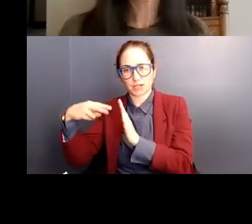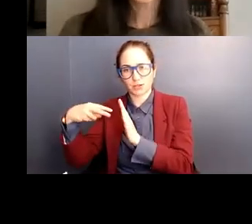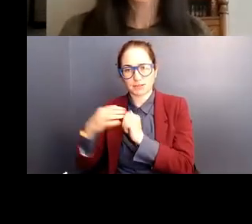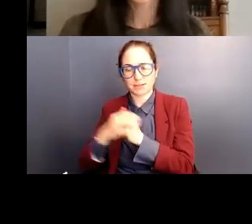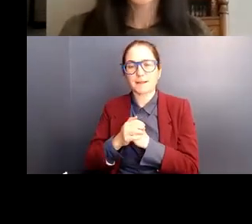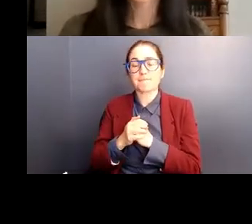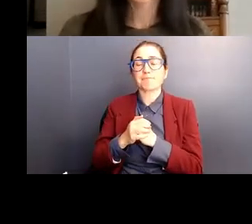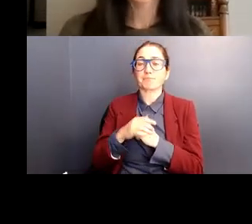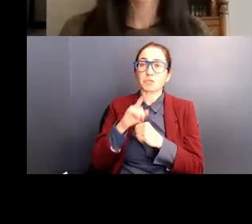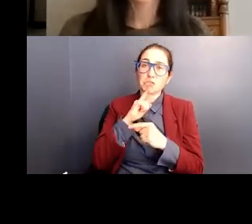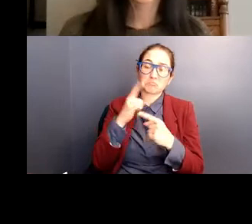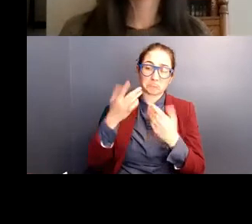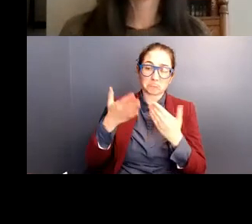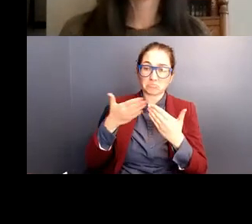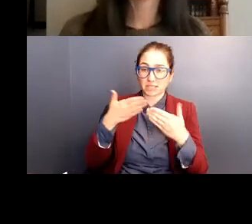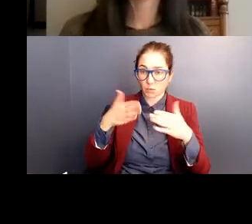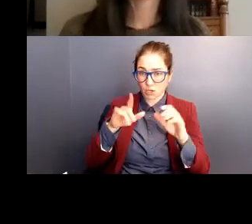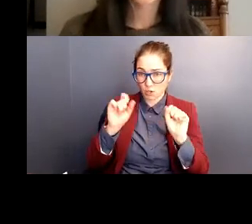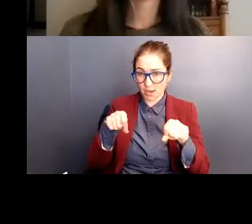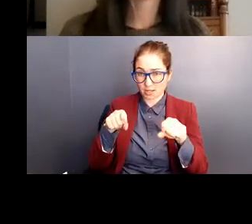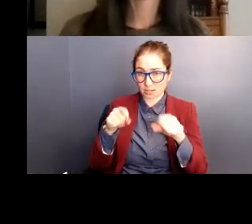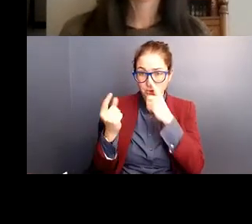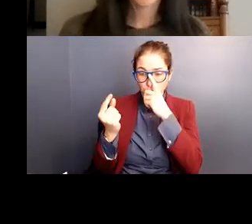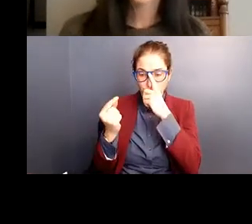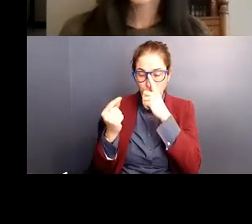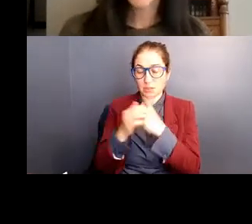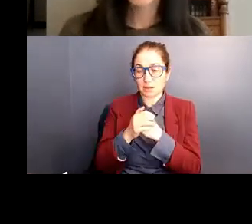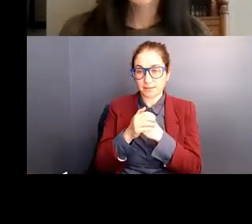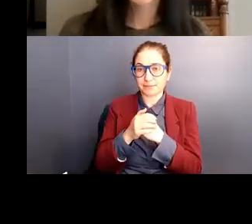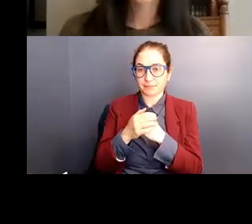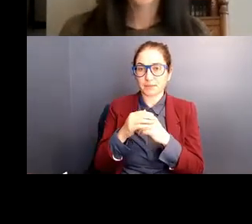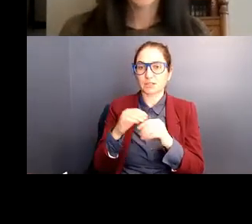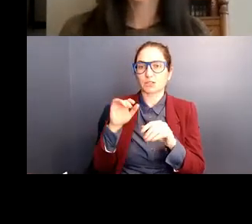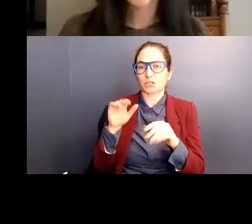really easy ways that you can do that is to use alt text. So alt